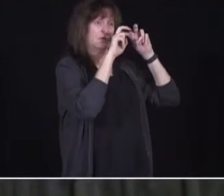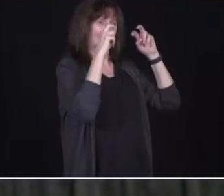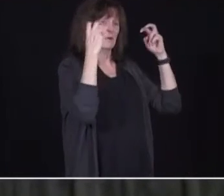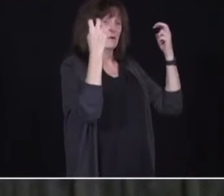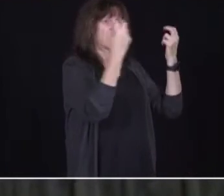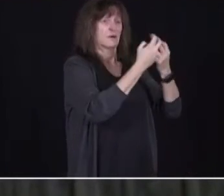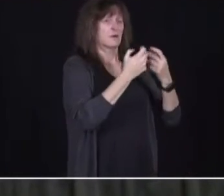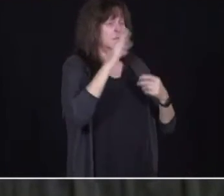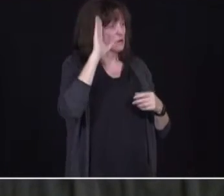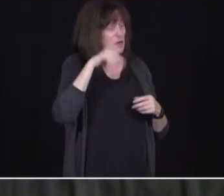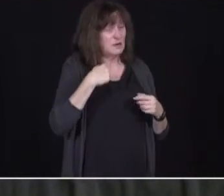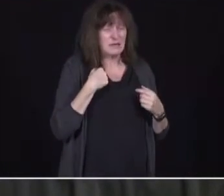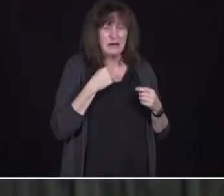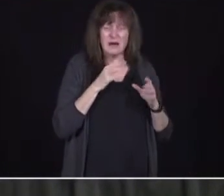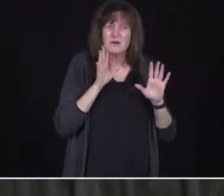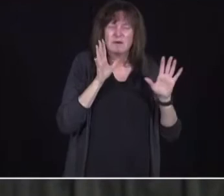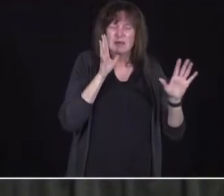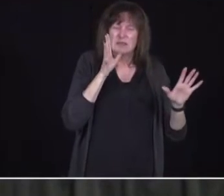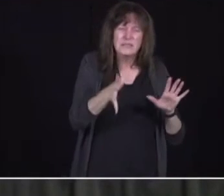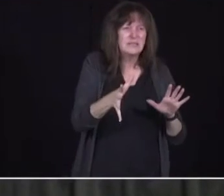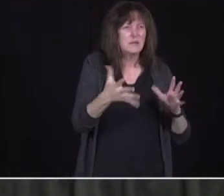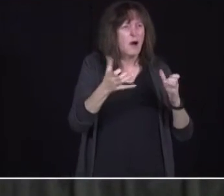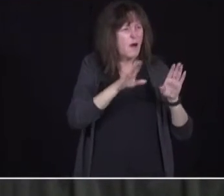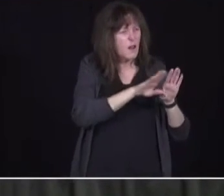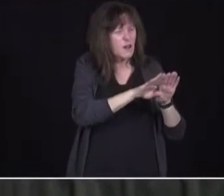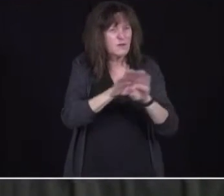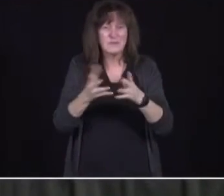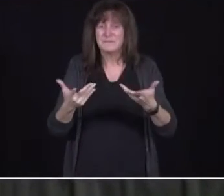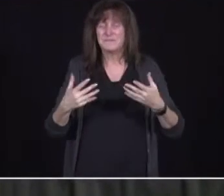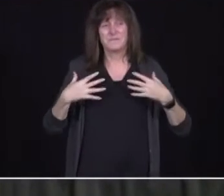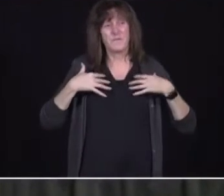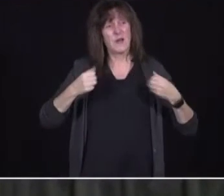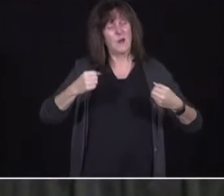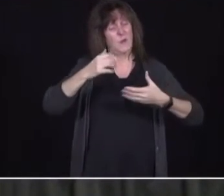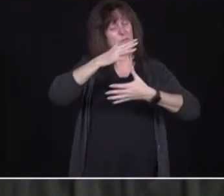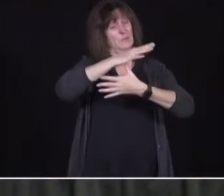cabinet members I hate closing down everything but health Trumps that